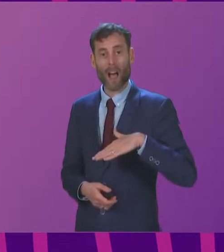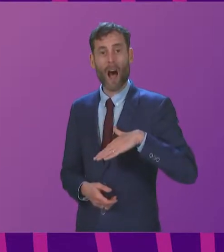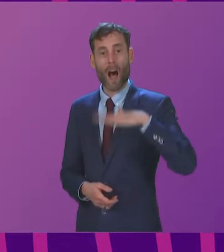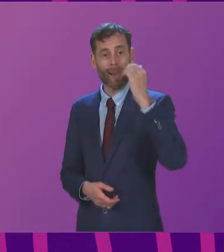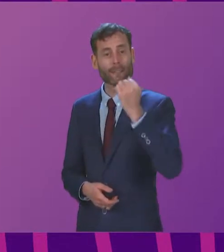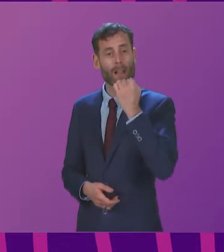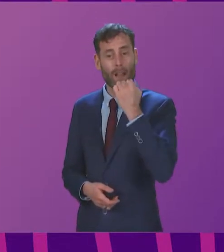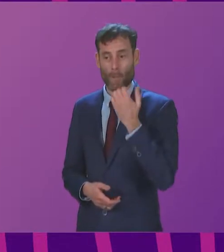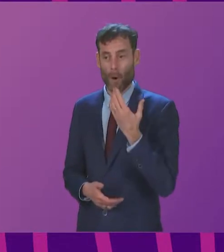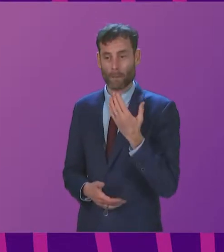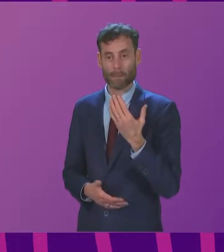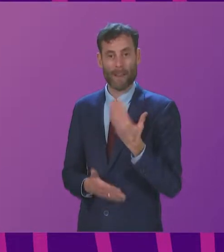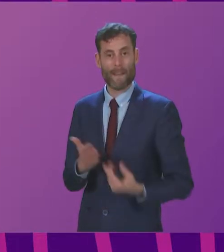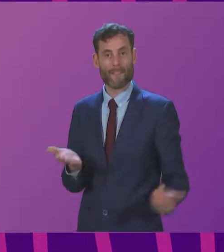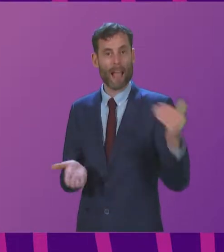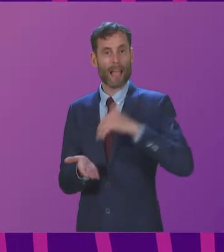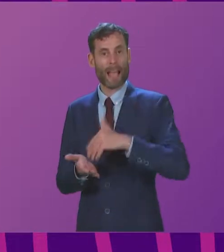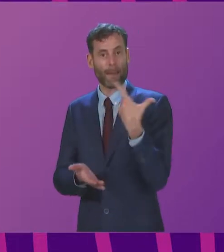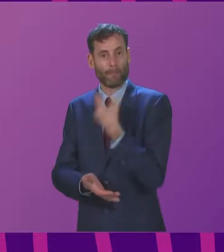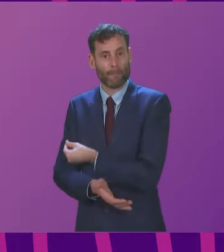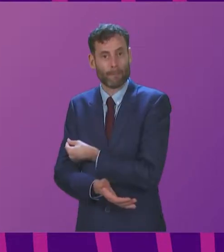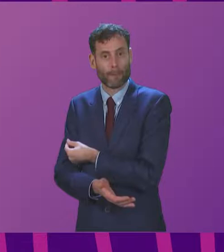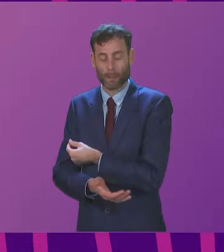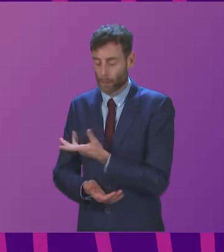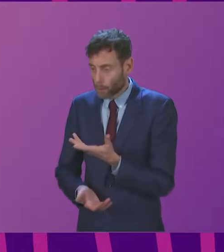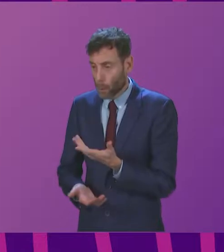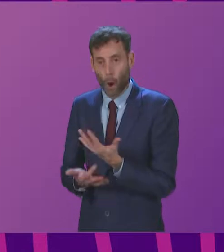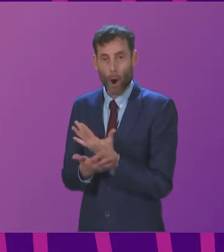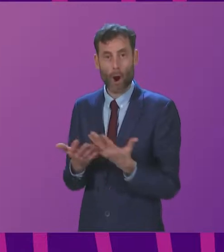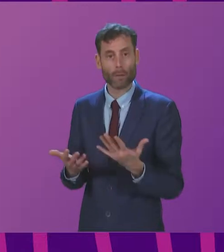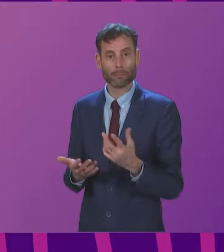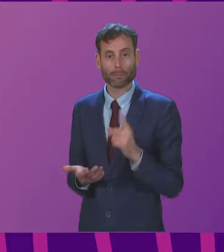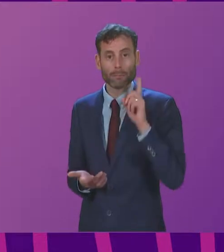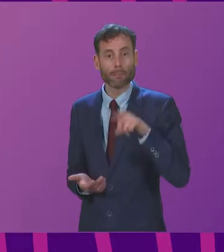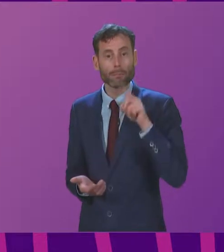in which we did vaccinations, if memory serves me correctly. We are progressing with the vaccination